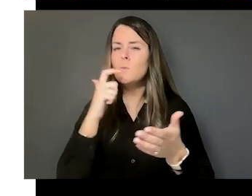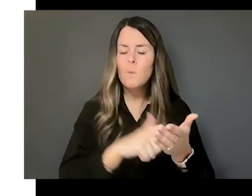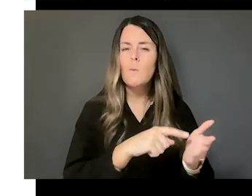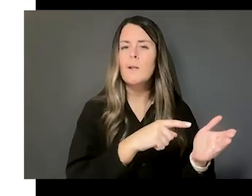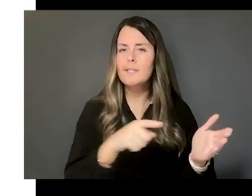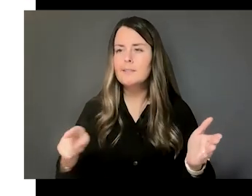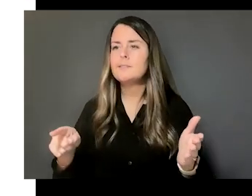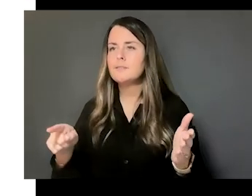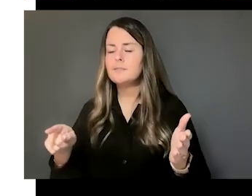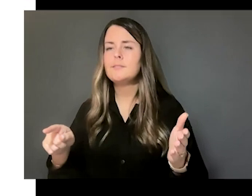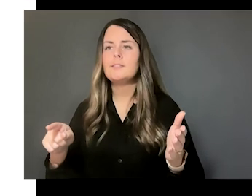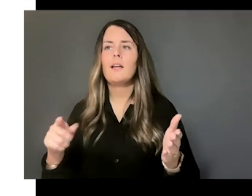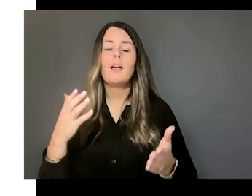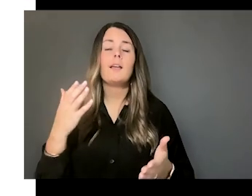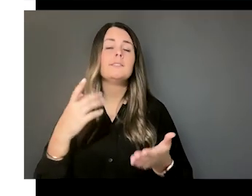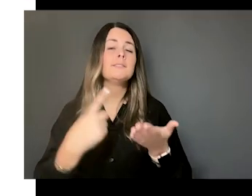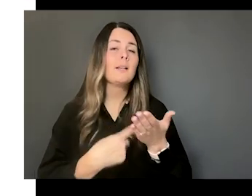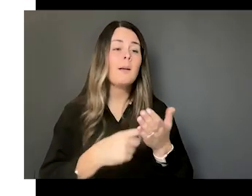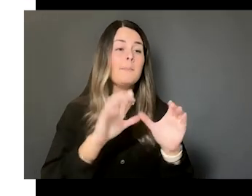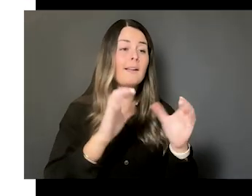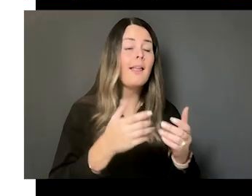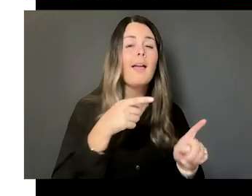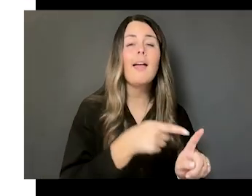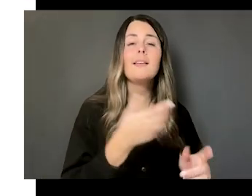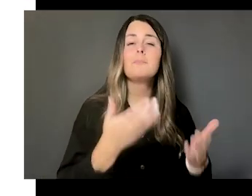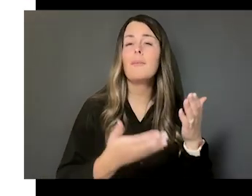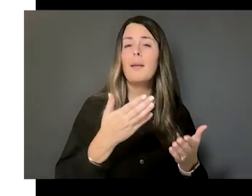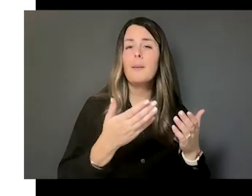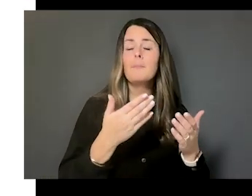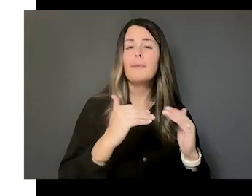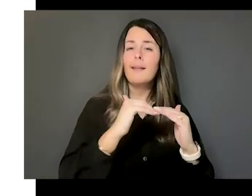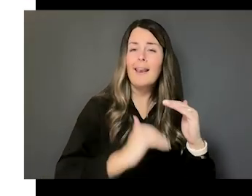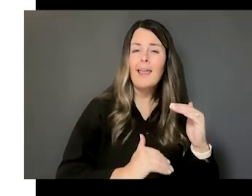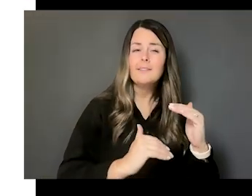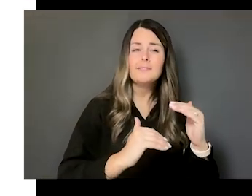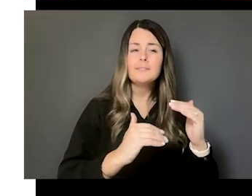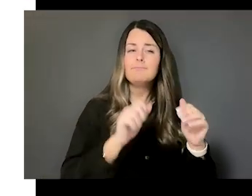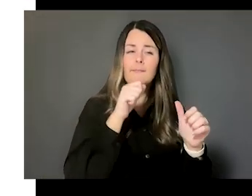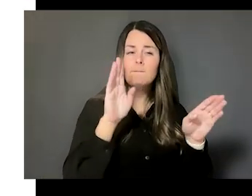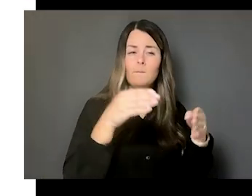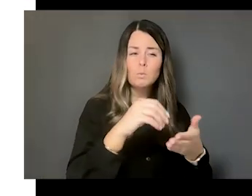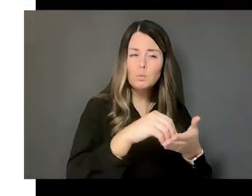maybe, that some of our classrooms might be less student-centered than we would like to see.